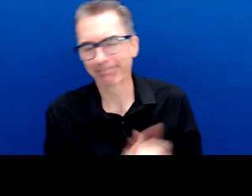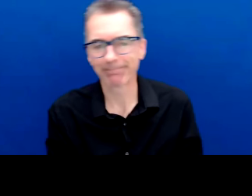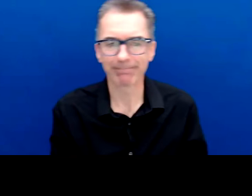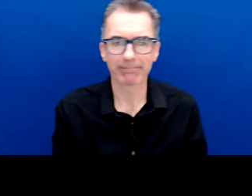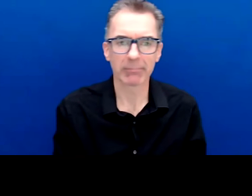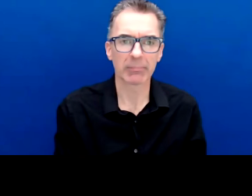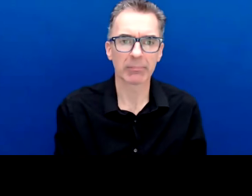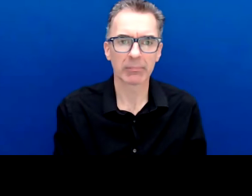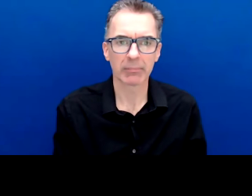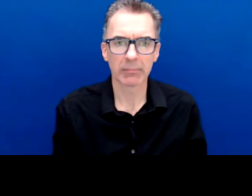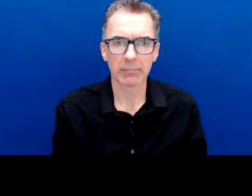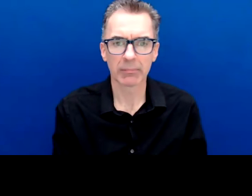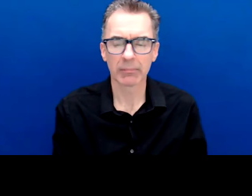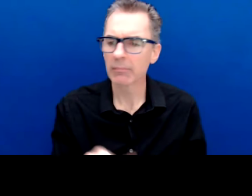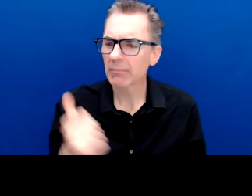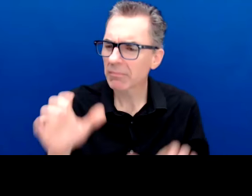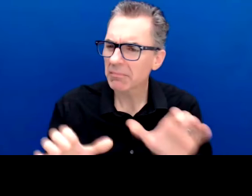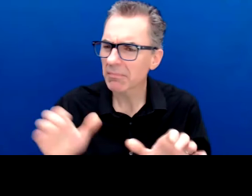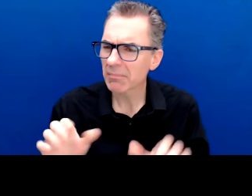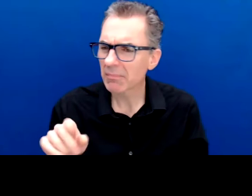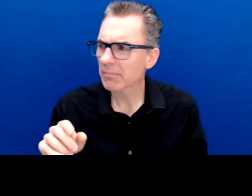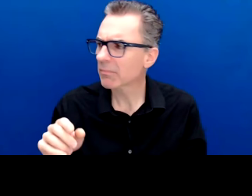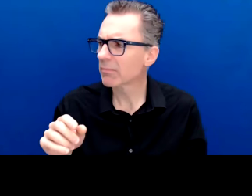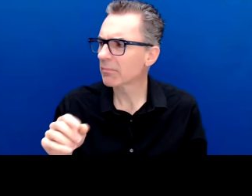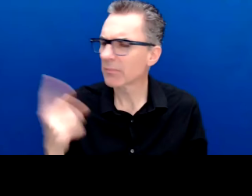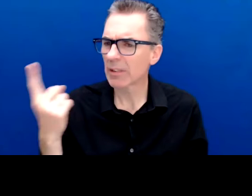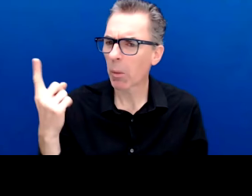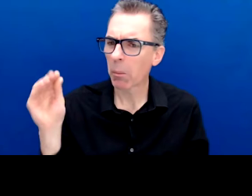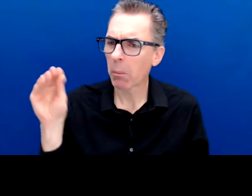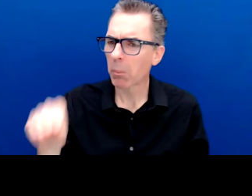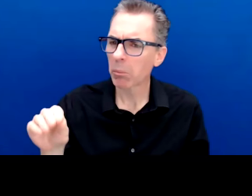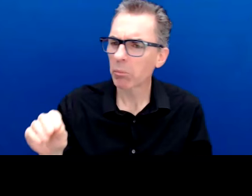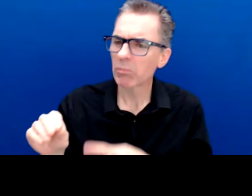Someone put something in the chat. I don't want to miss it. What was that?